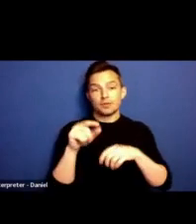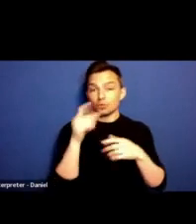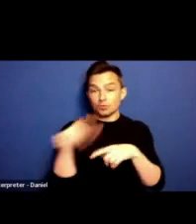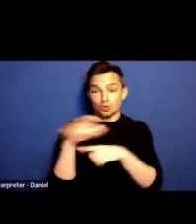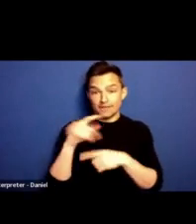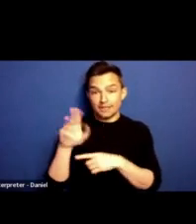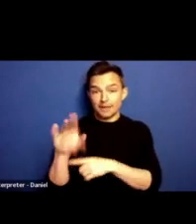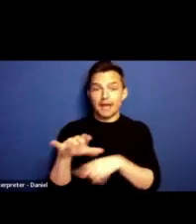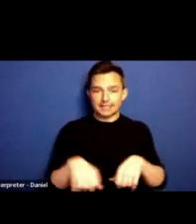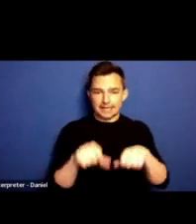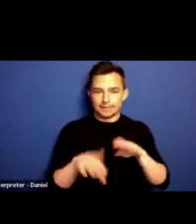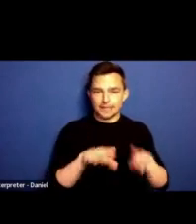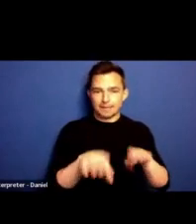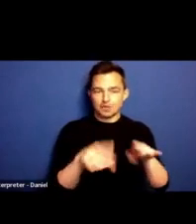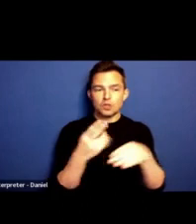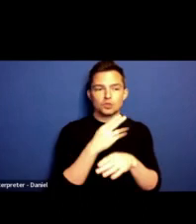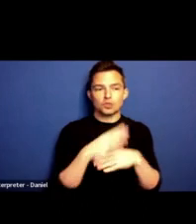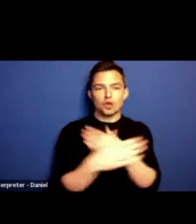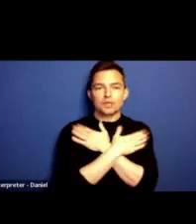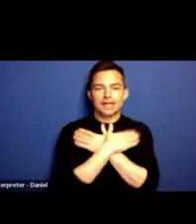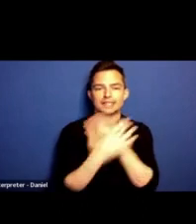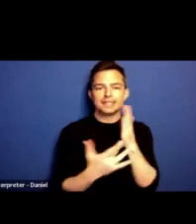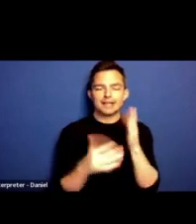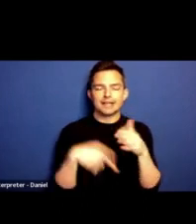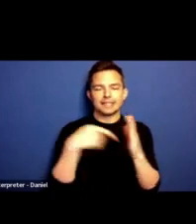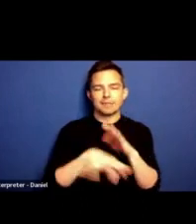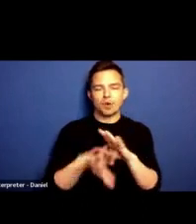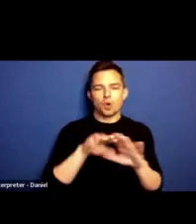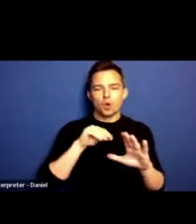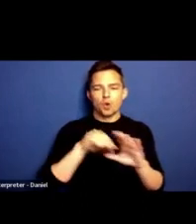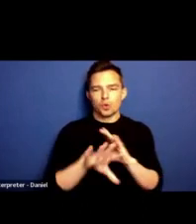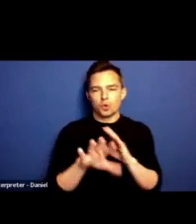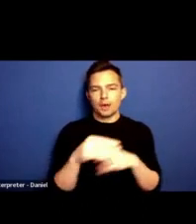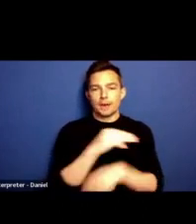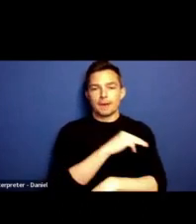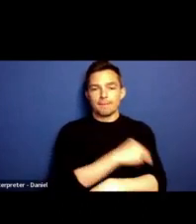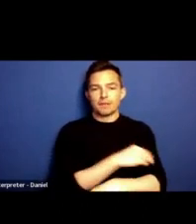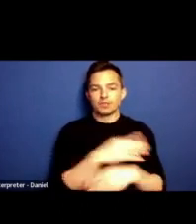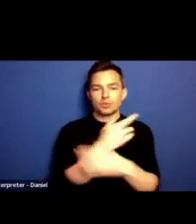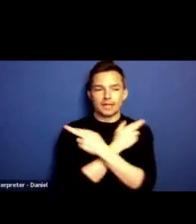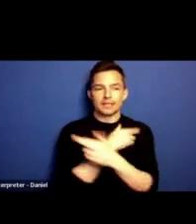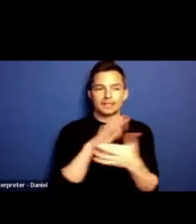example, they can use relaxation techniques such as deep breathing or muscle relaxation, scheduled breaks and practice